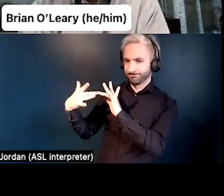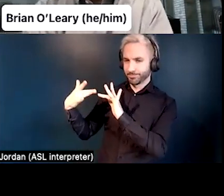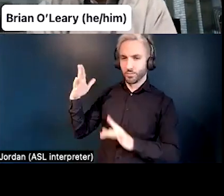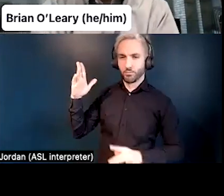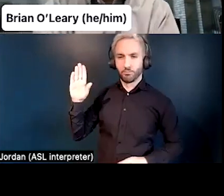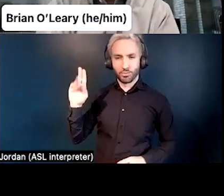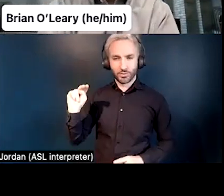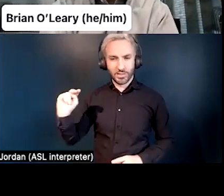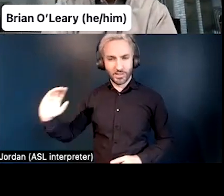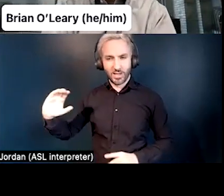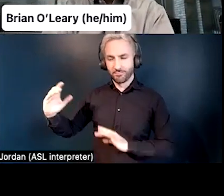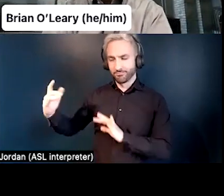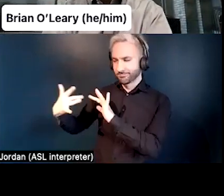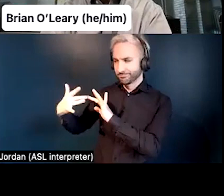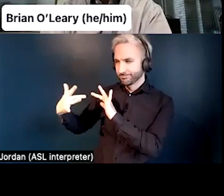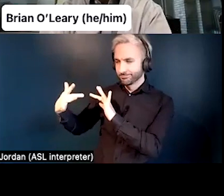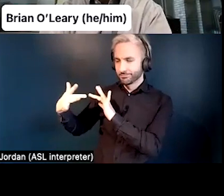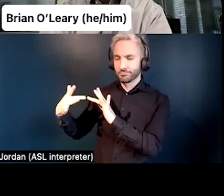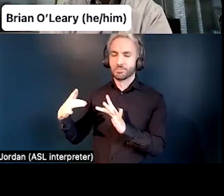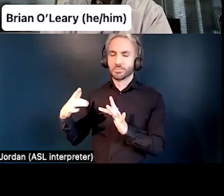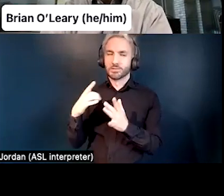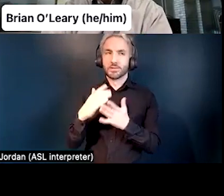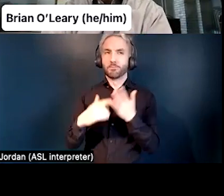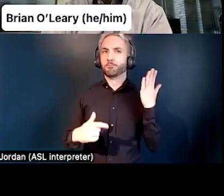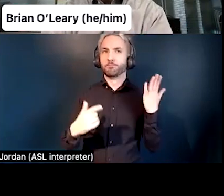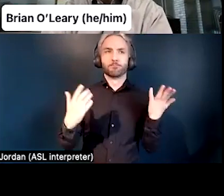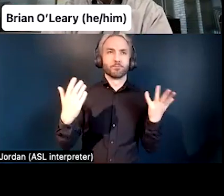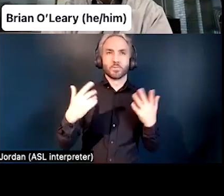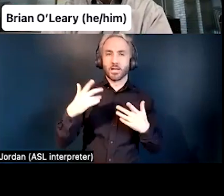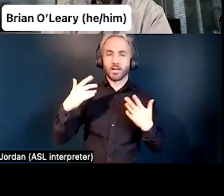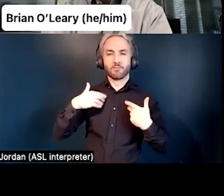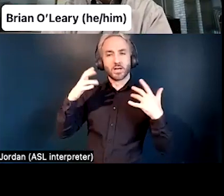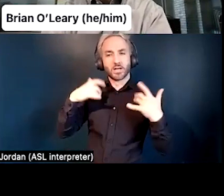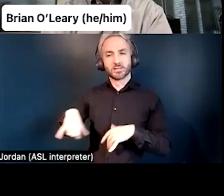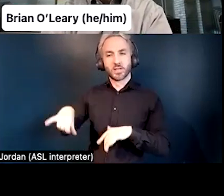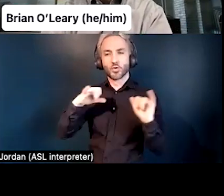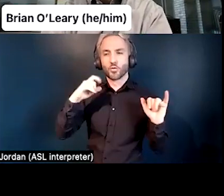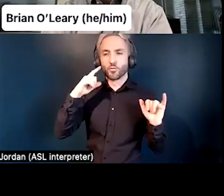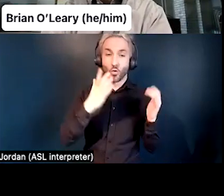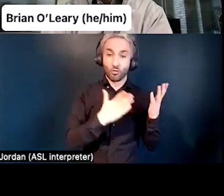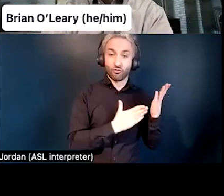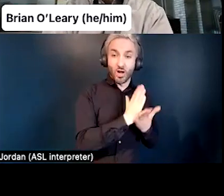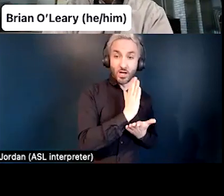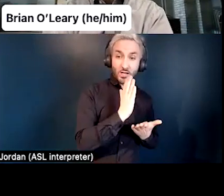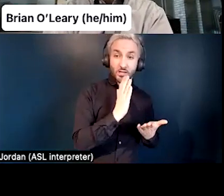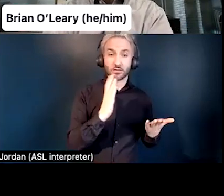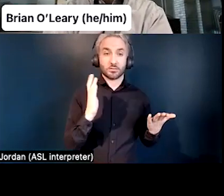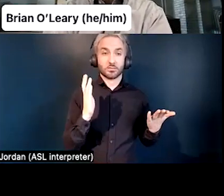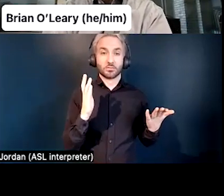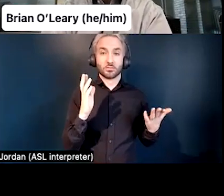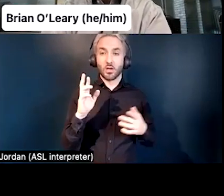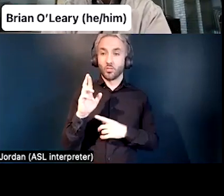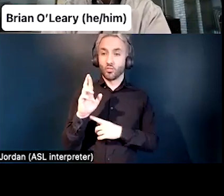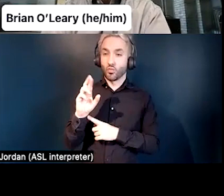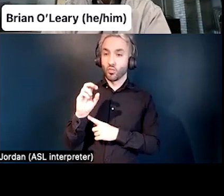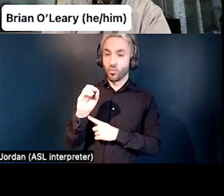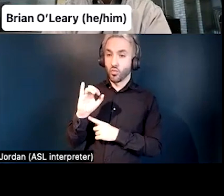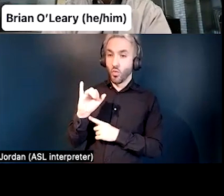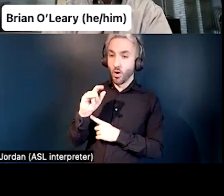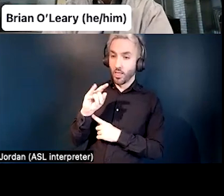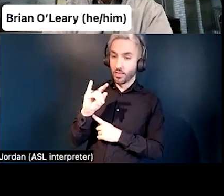particularly with respect to a standard for rights and royalties reporting from international houses